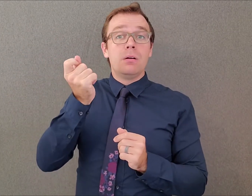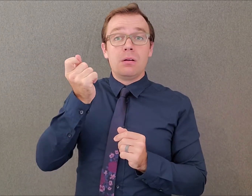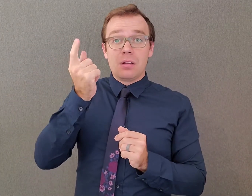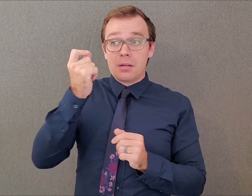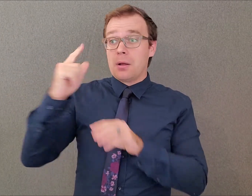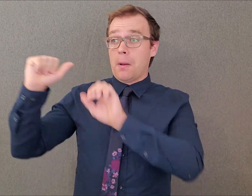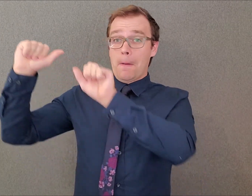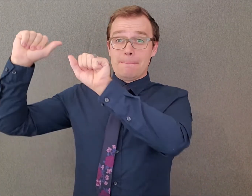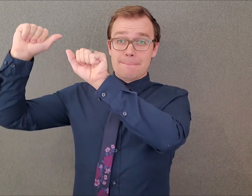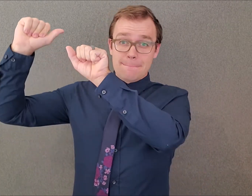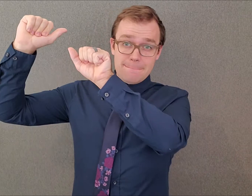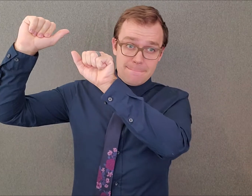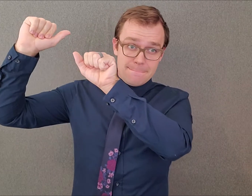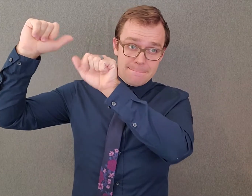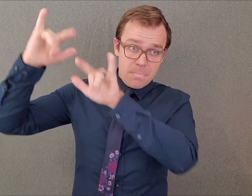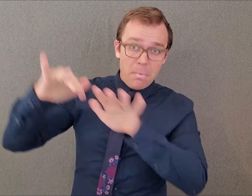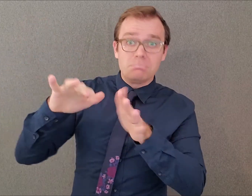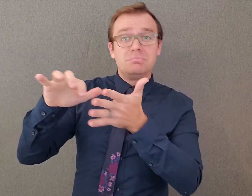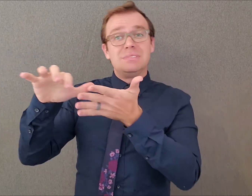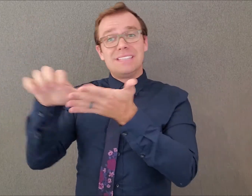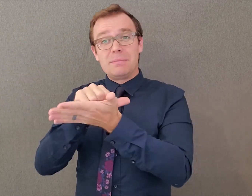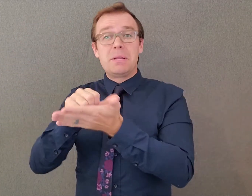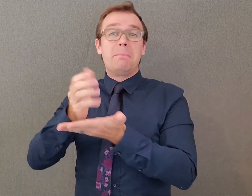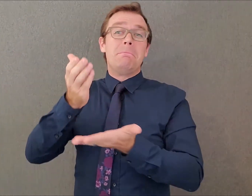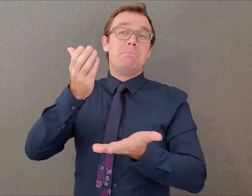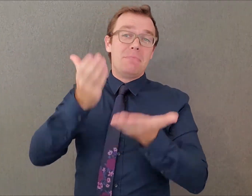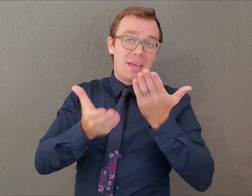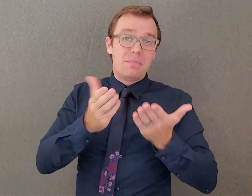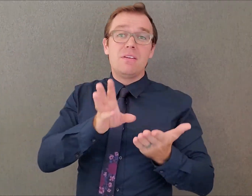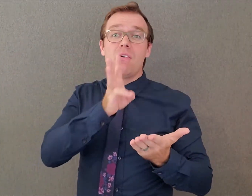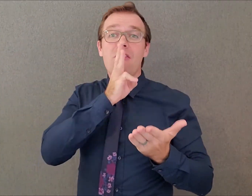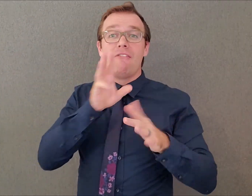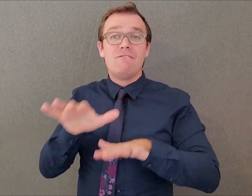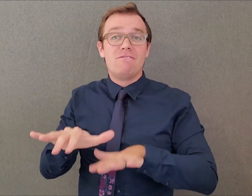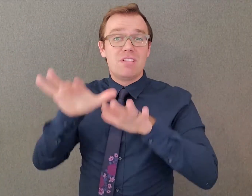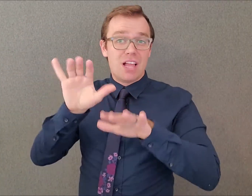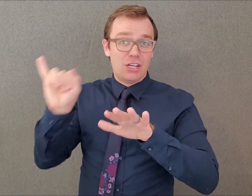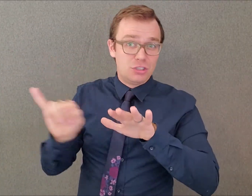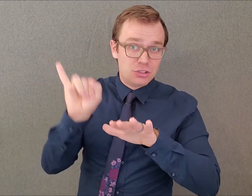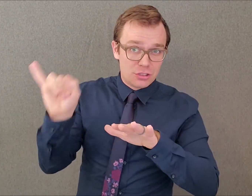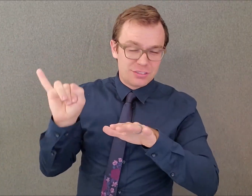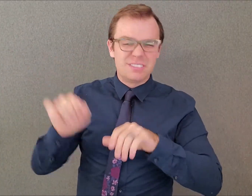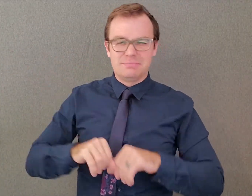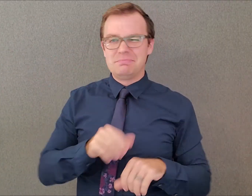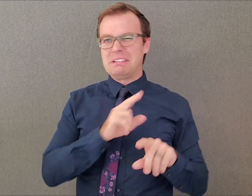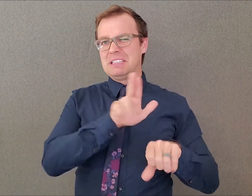but the debris flow damage in some cases may be covered by flood insurance policies